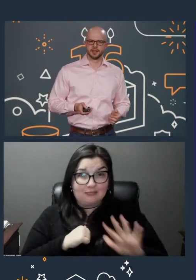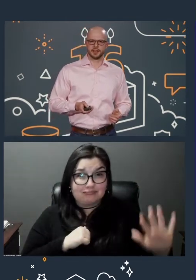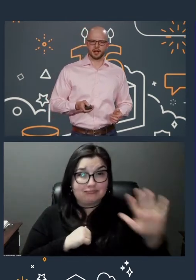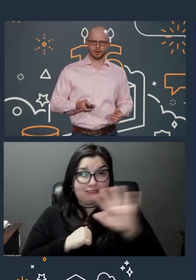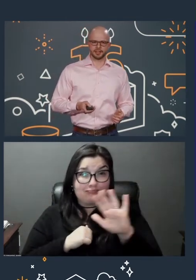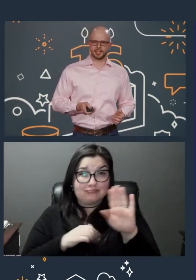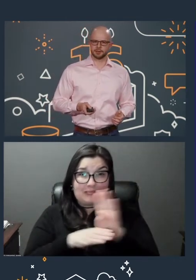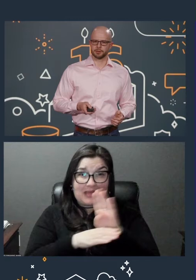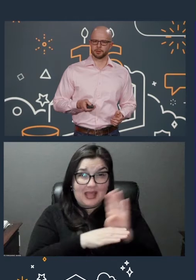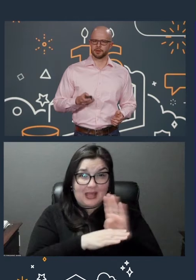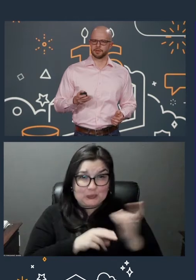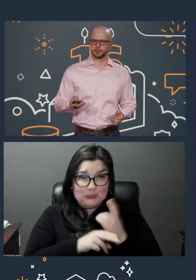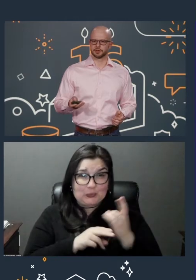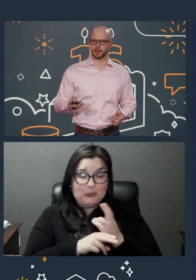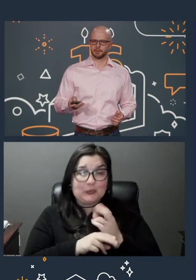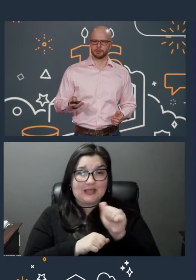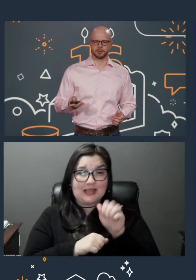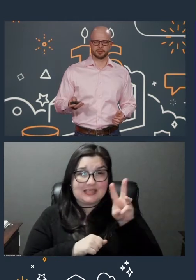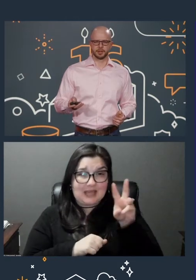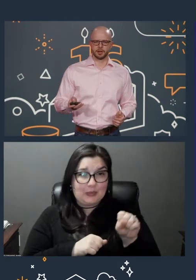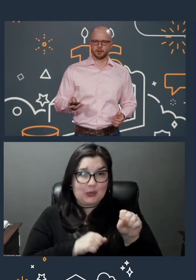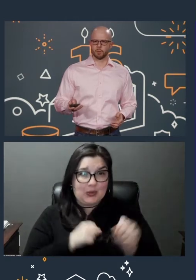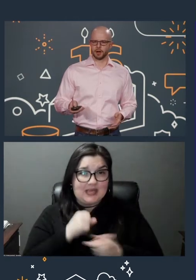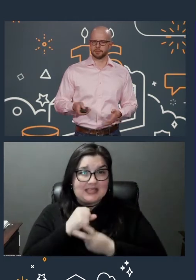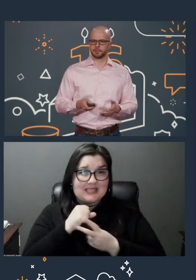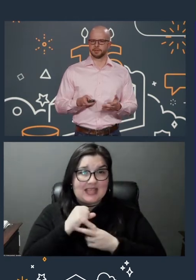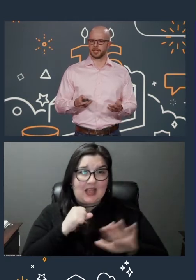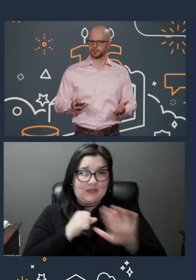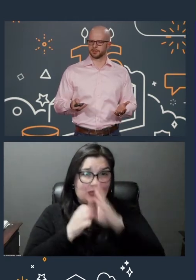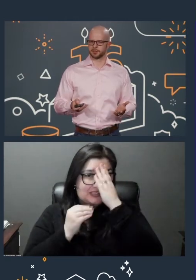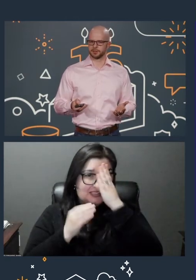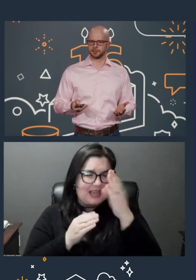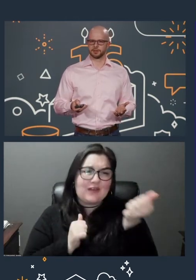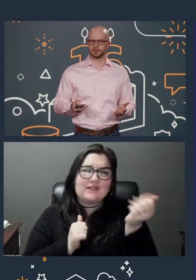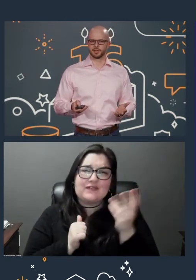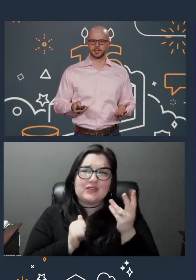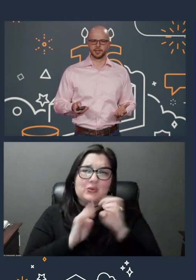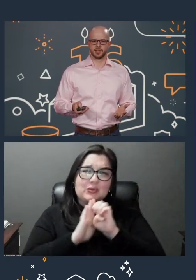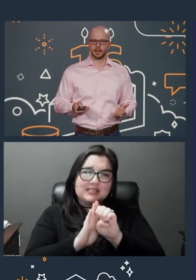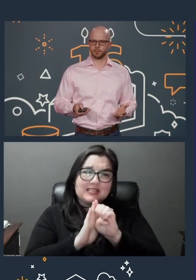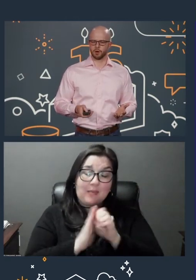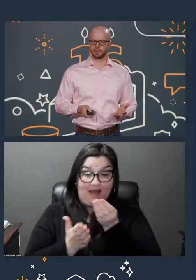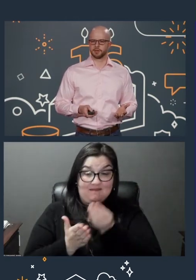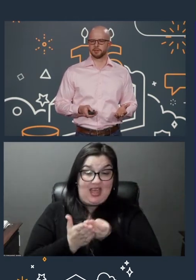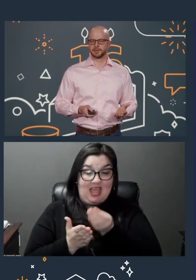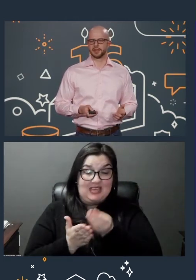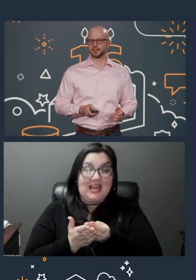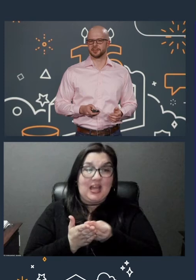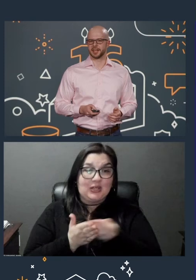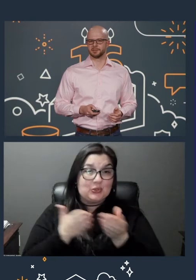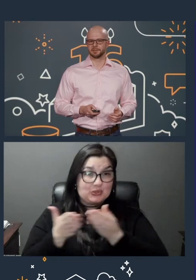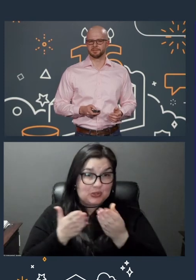And I wanna take you through a few examples, one from the financial services industry, and one from media and entertainment.